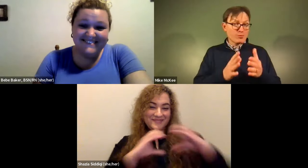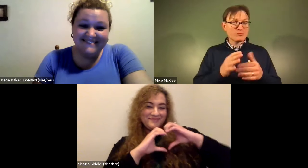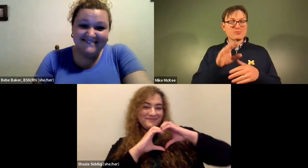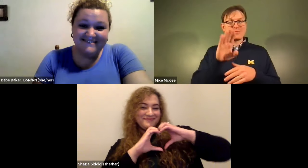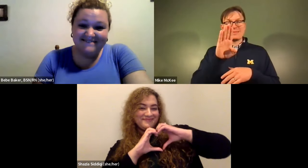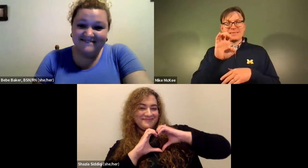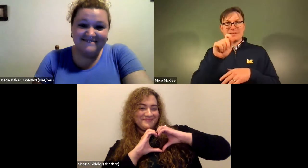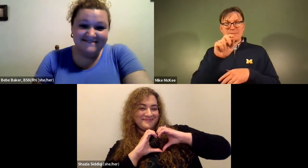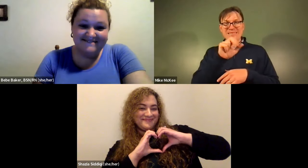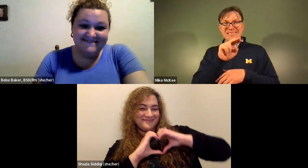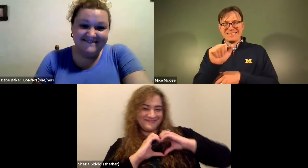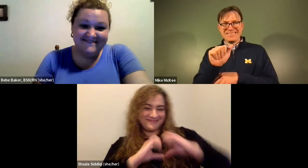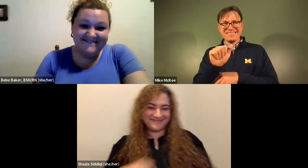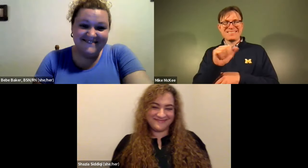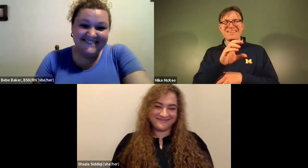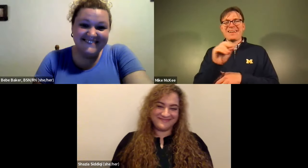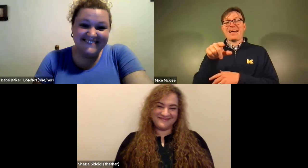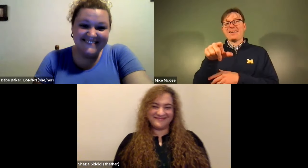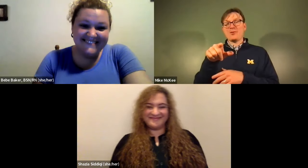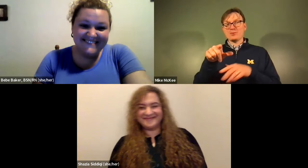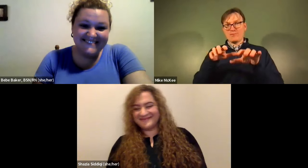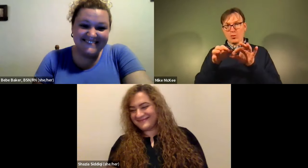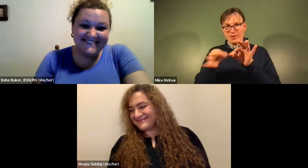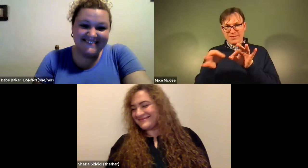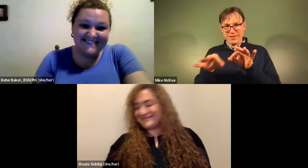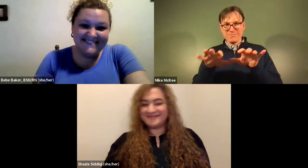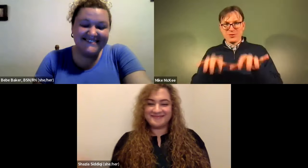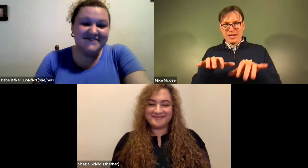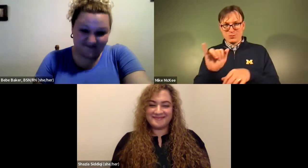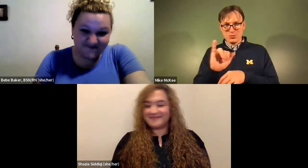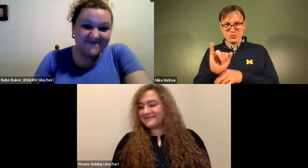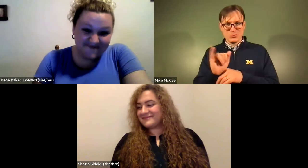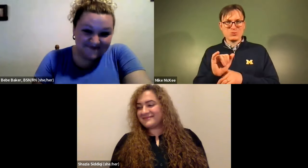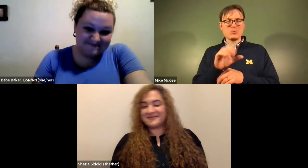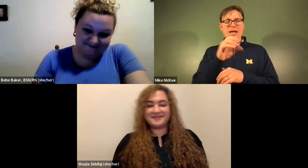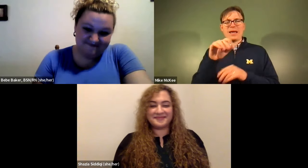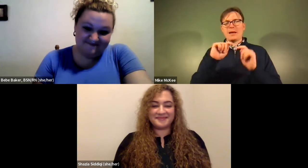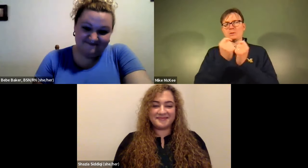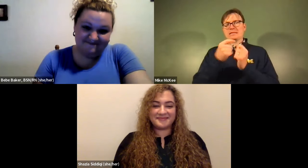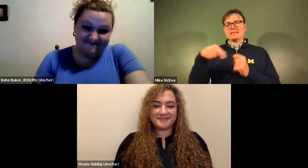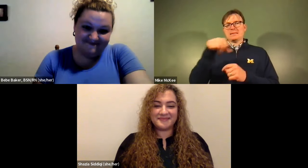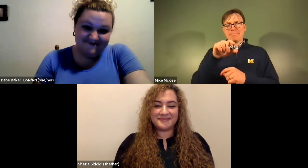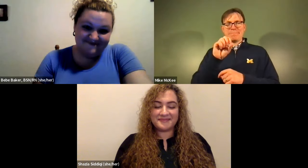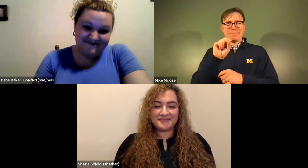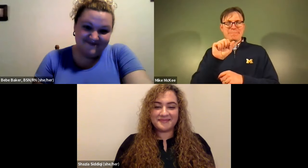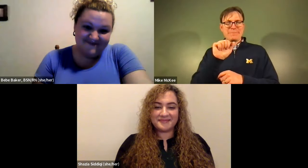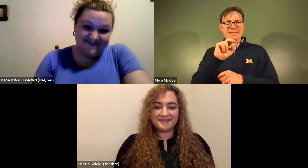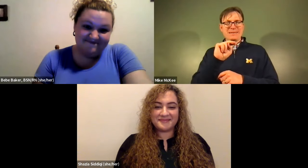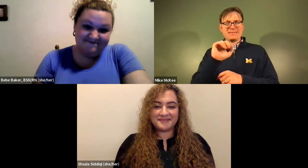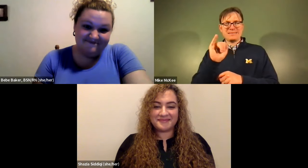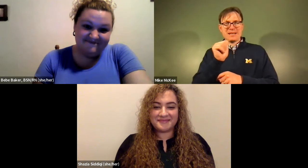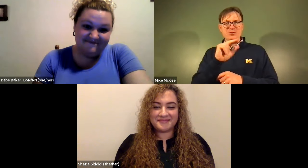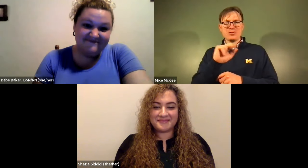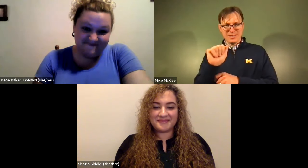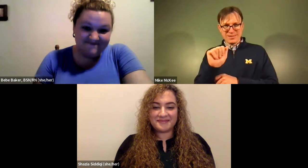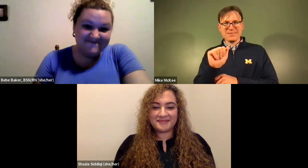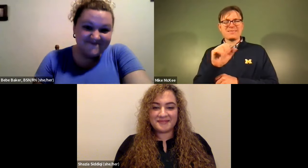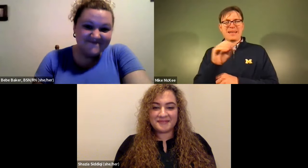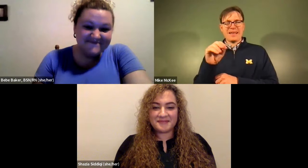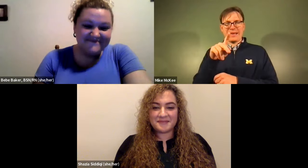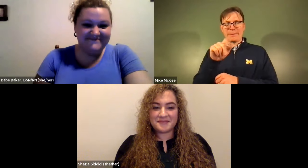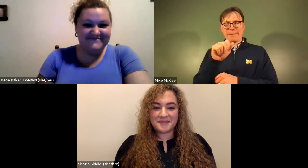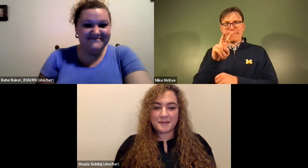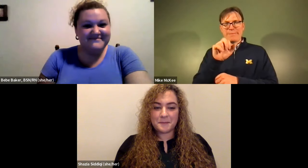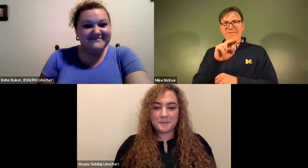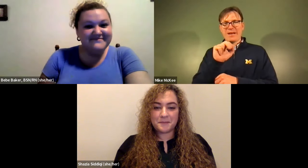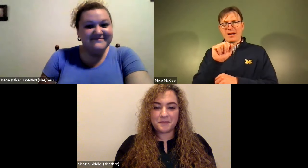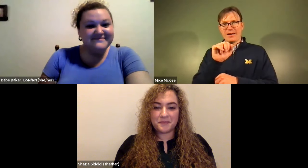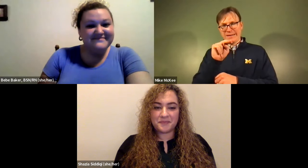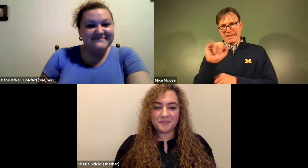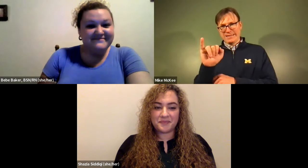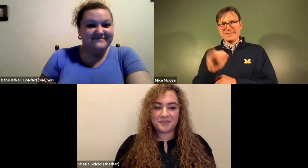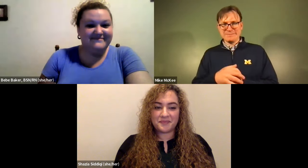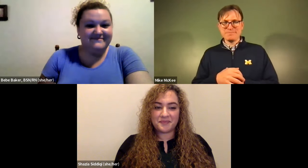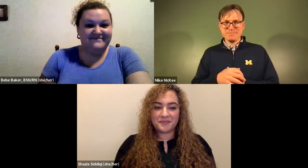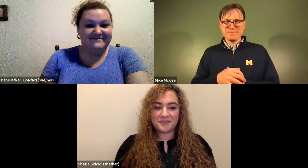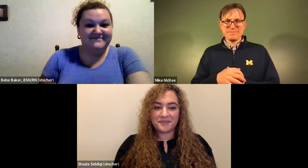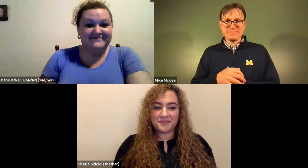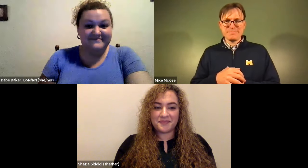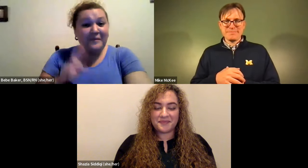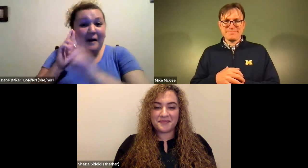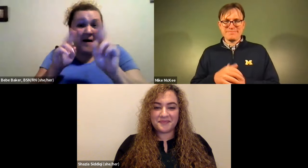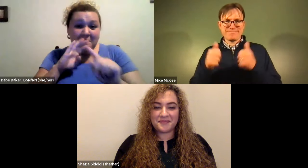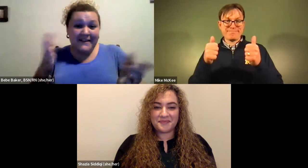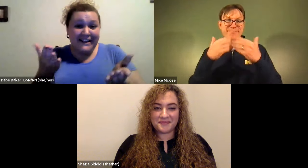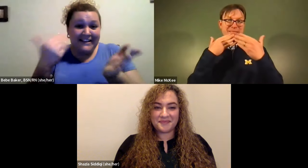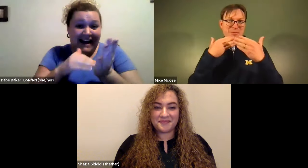James Cech: joining us tonight, thank you to our interpreters Thank you patina, thank you for our captures as well, and the whole team son jenna I appreciate that and then bonnie, thank you for all of your help.